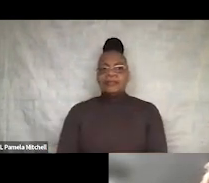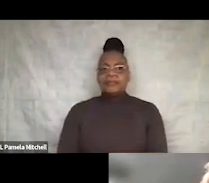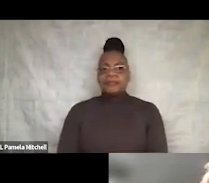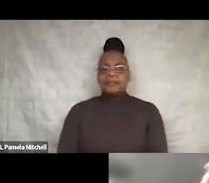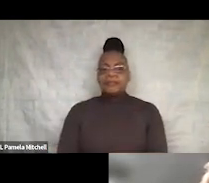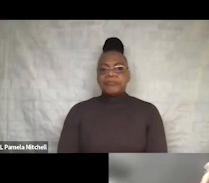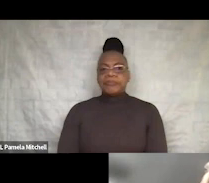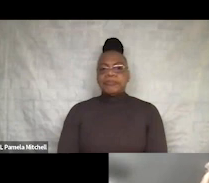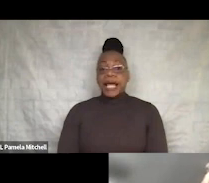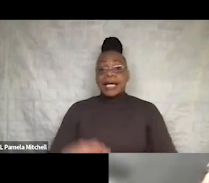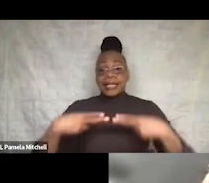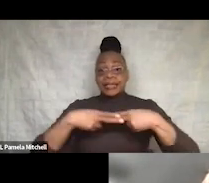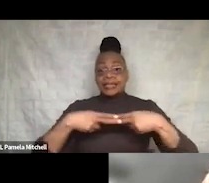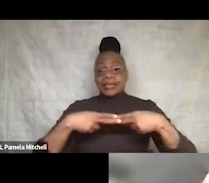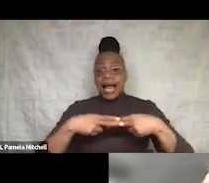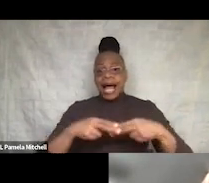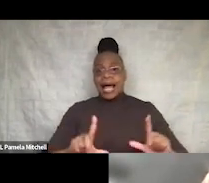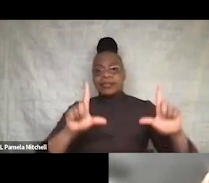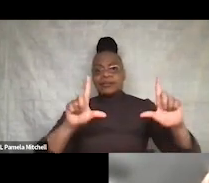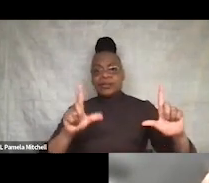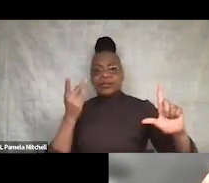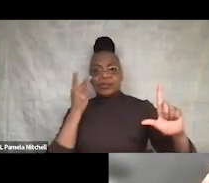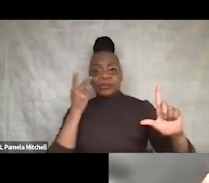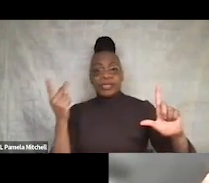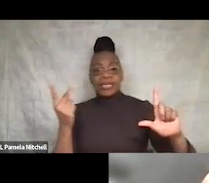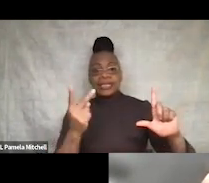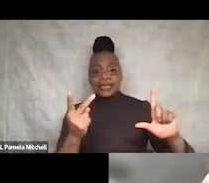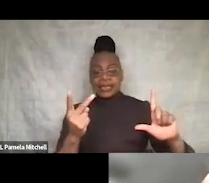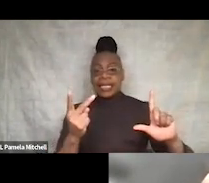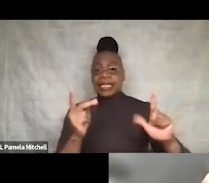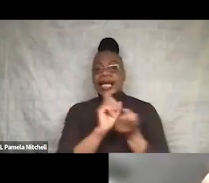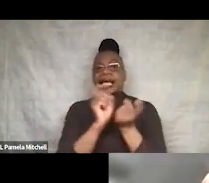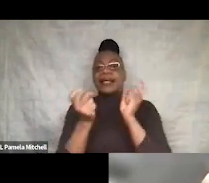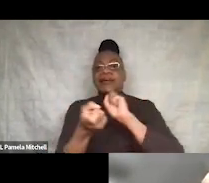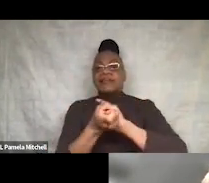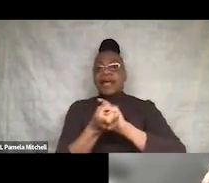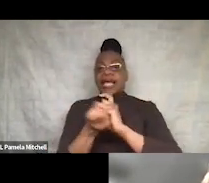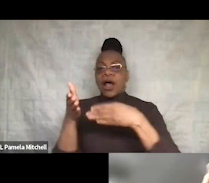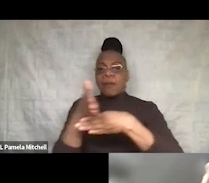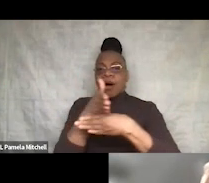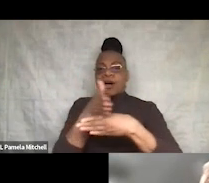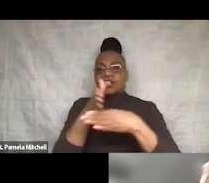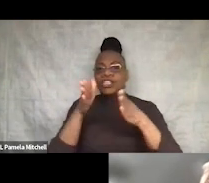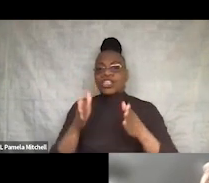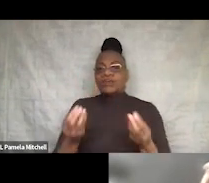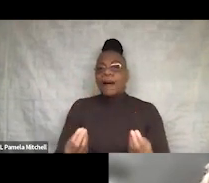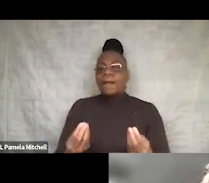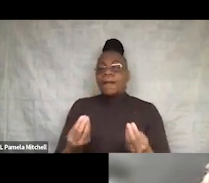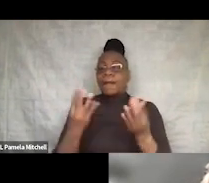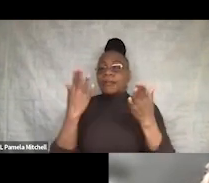So here, you can start to see here, innovative partnerships and multi-dimensional collaborations,